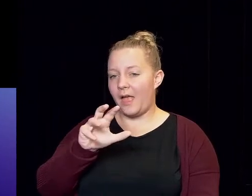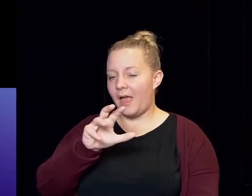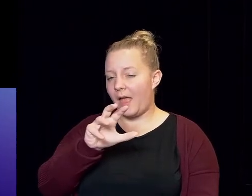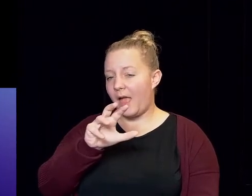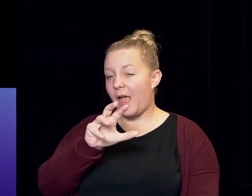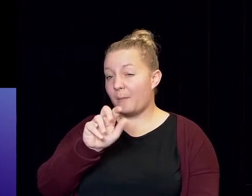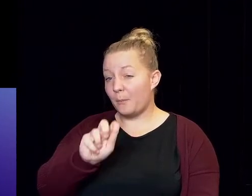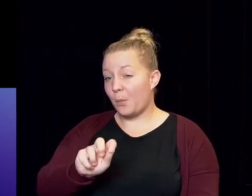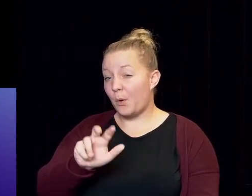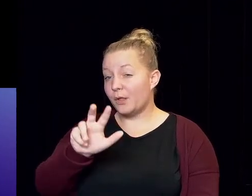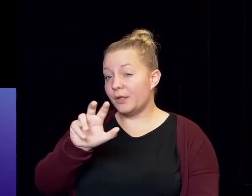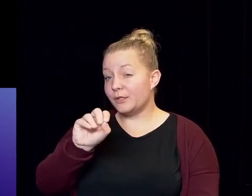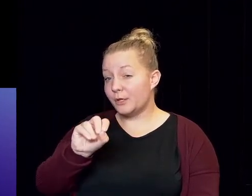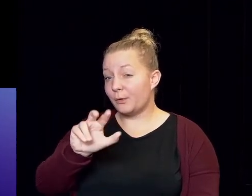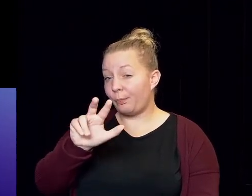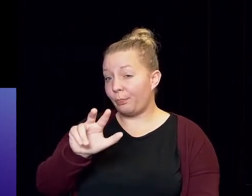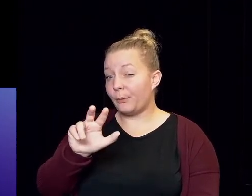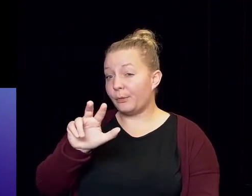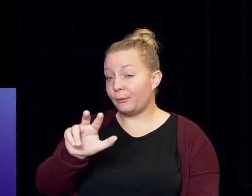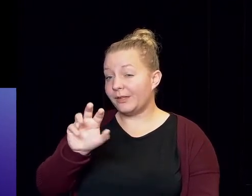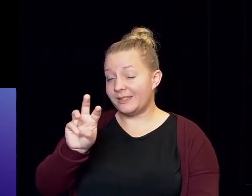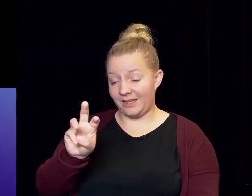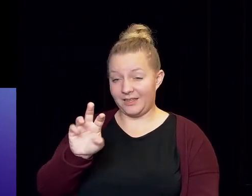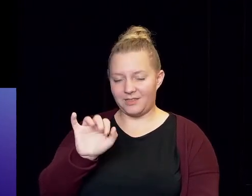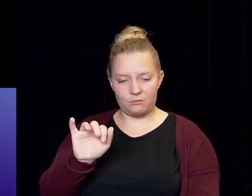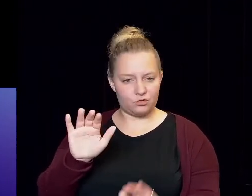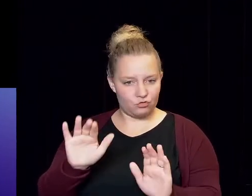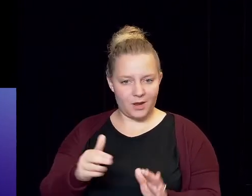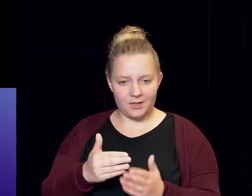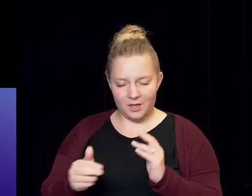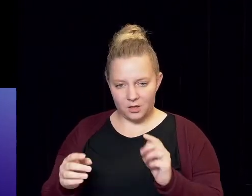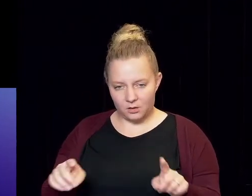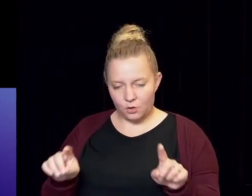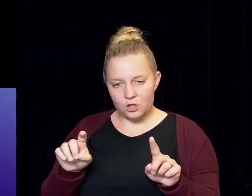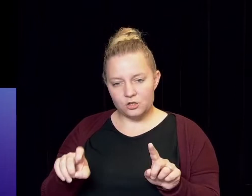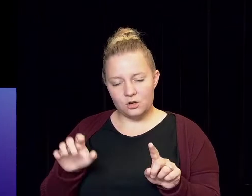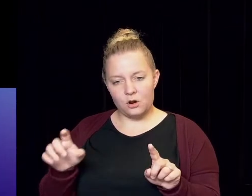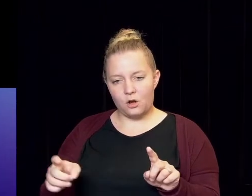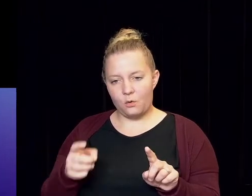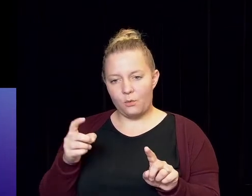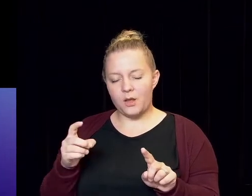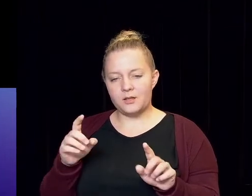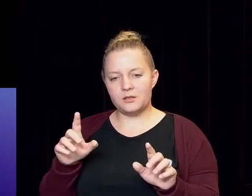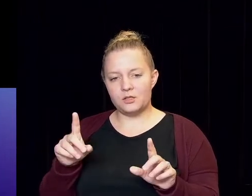ten thousandths. That was a great thing that you should always do on tests and quizzes. Go back